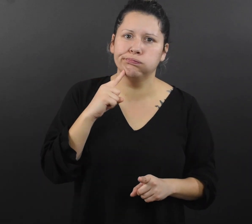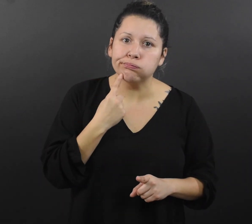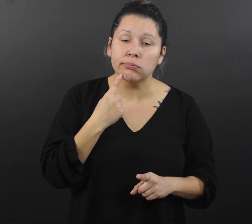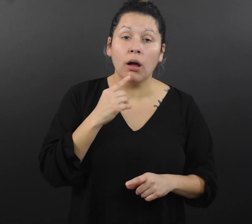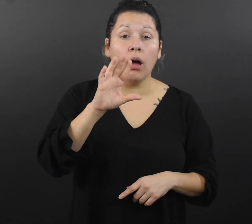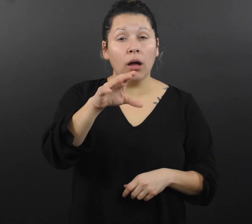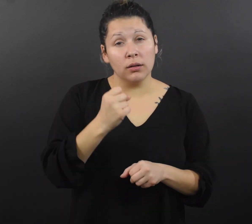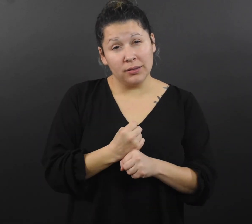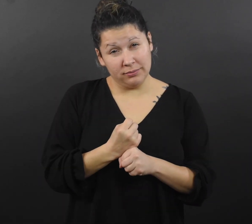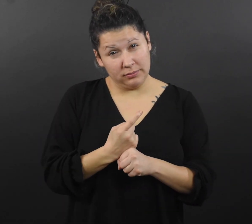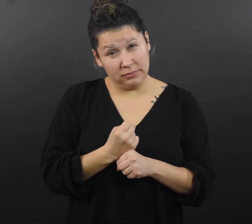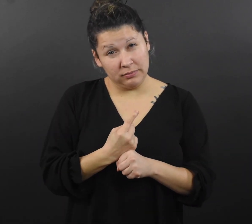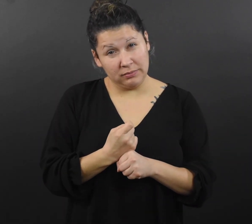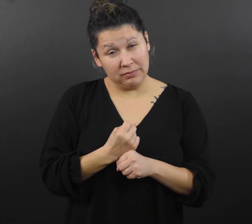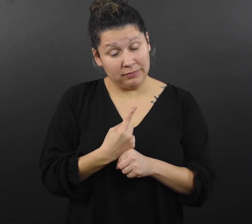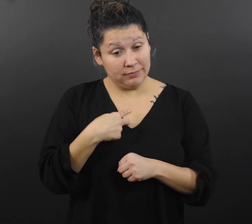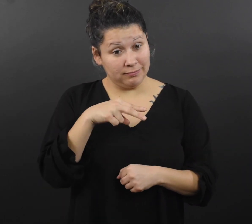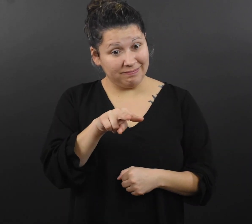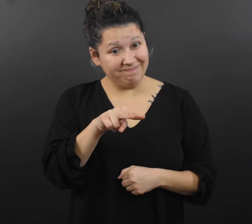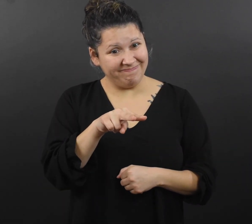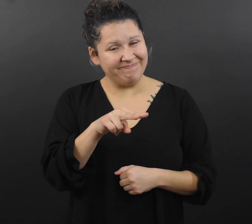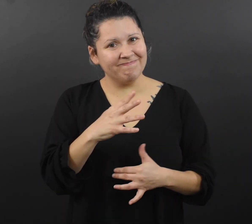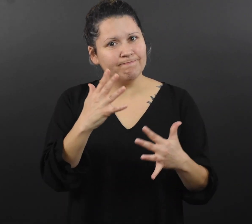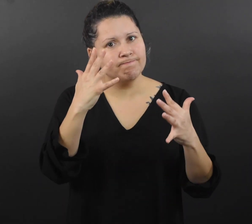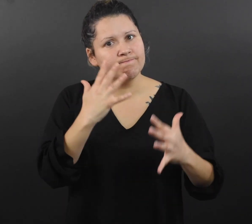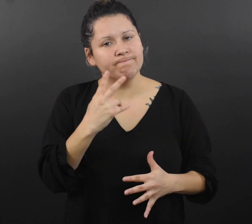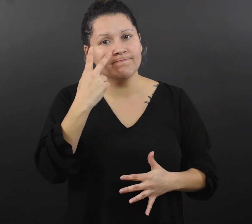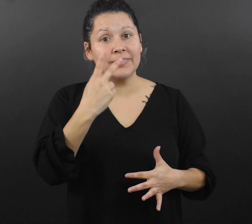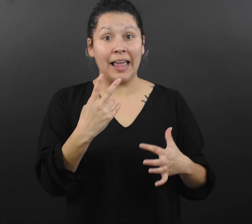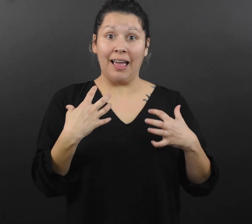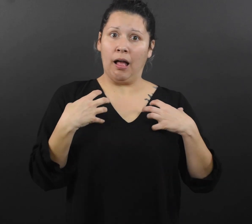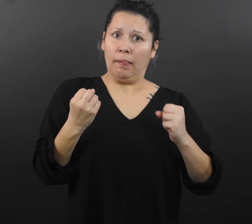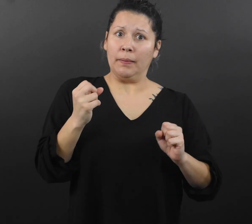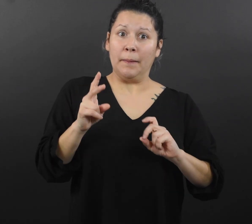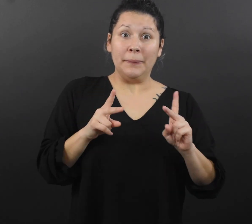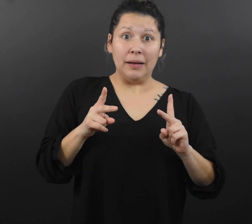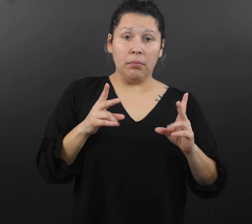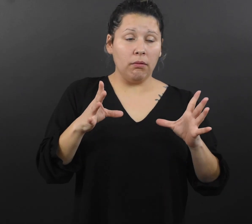And every single year we unfortunately see healthy people get influenza and die.